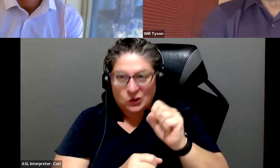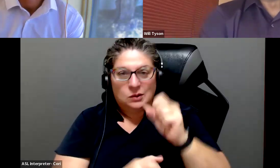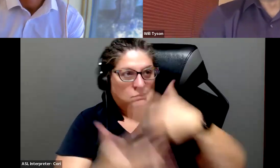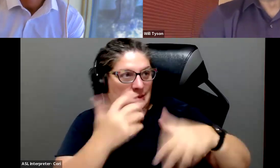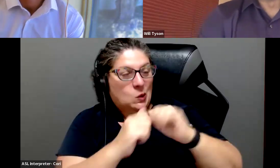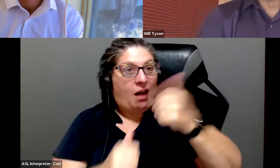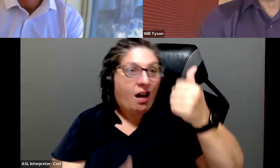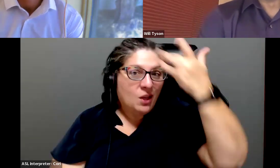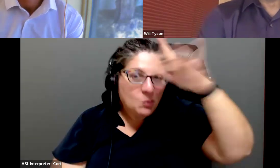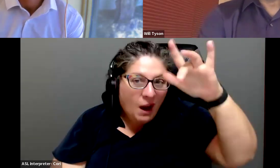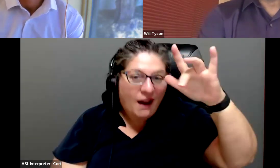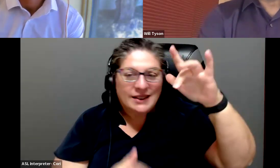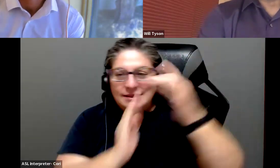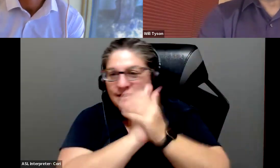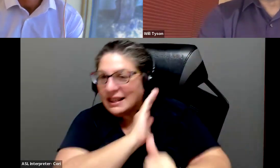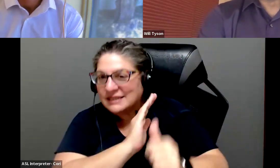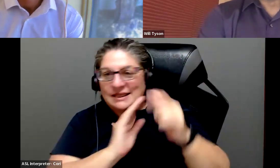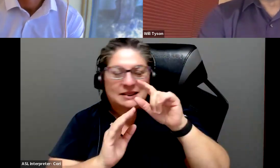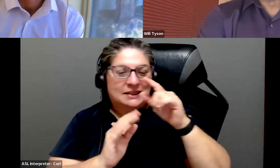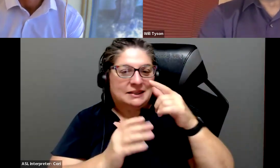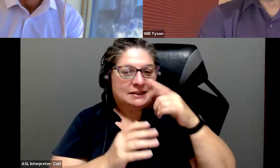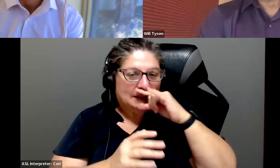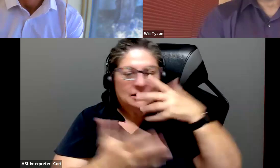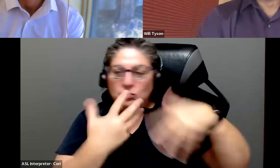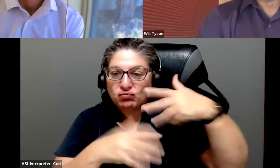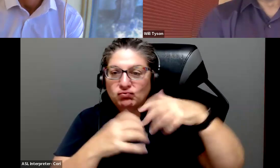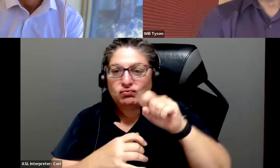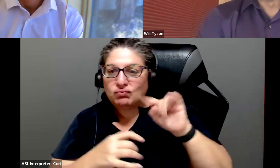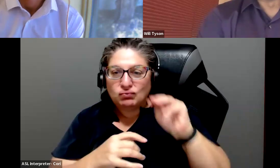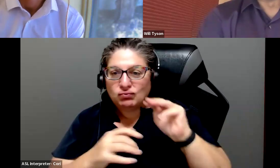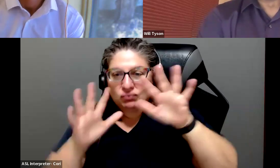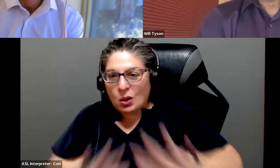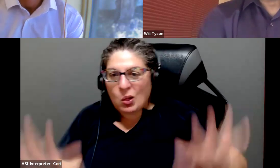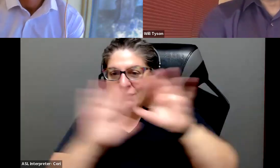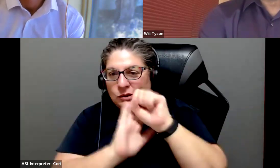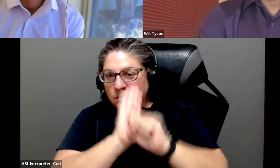bright talented kids in STEM. From all over the state.